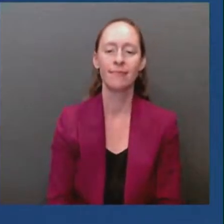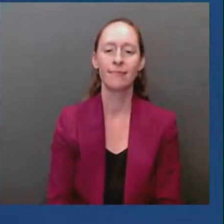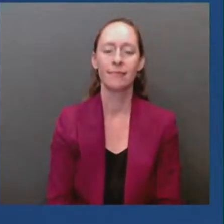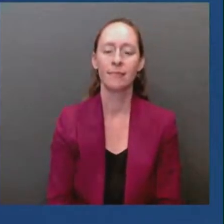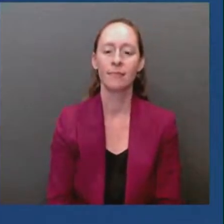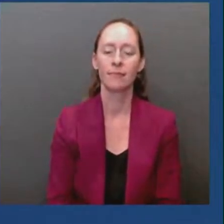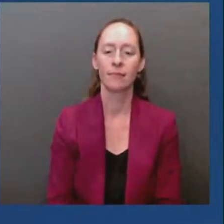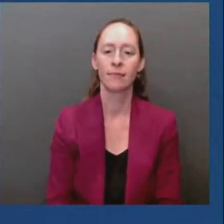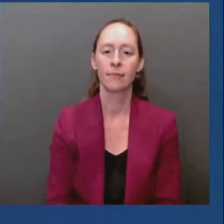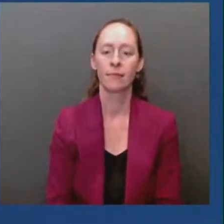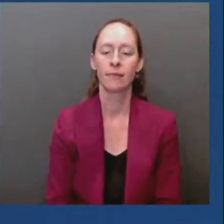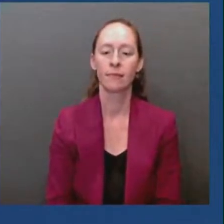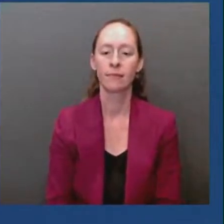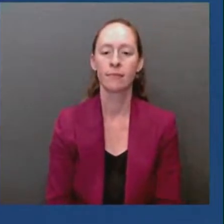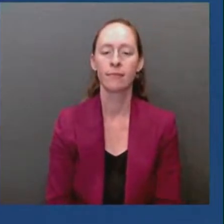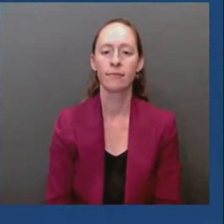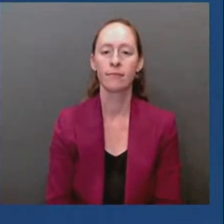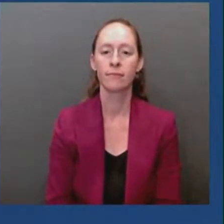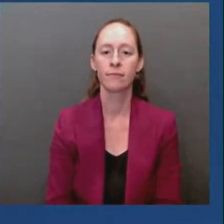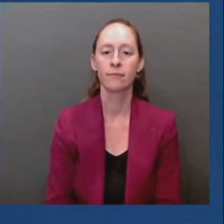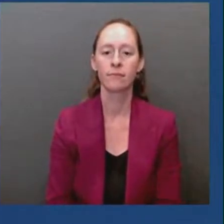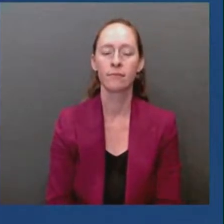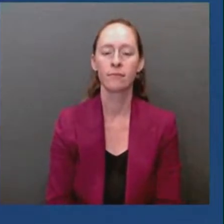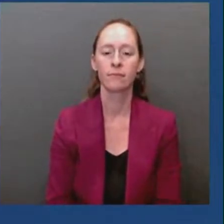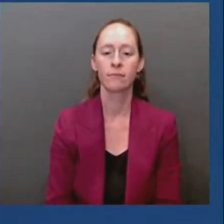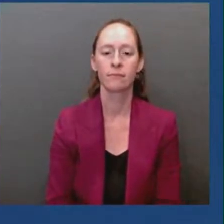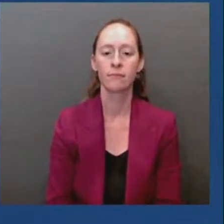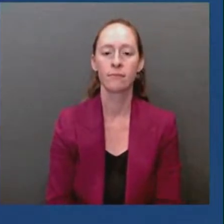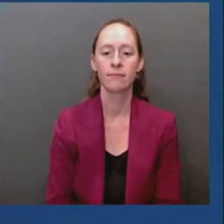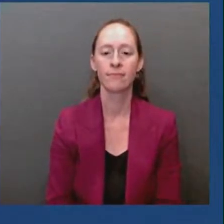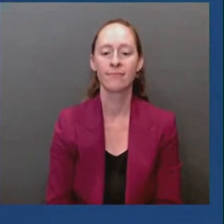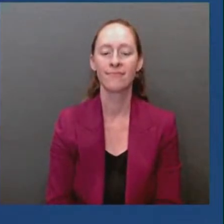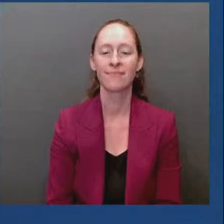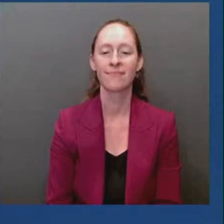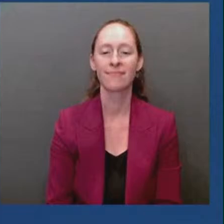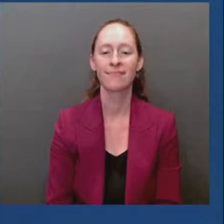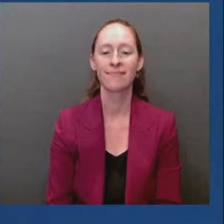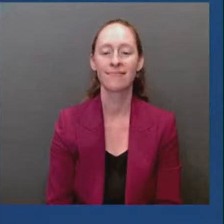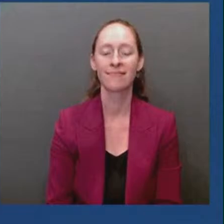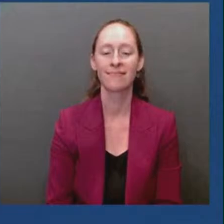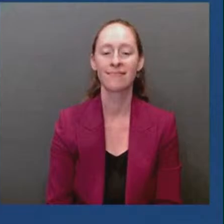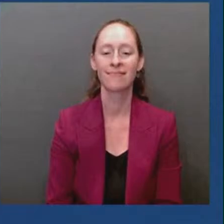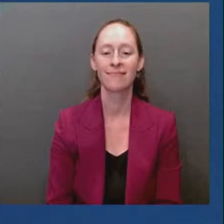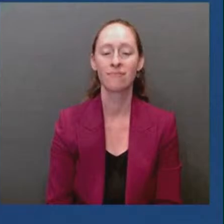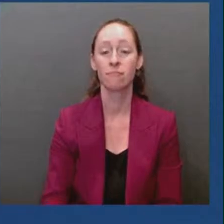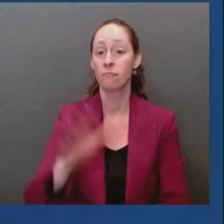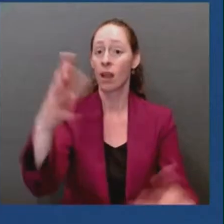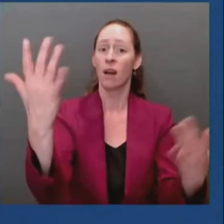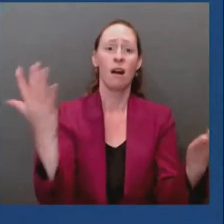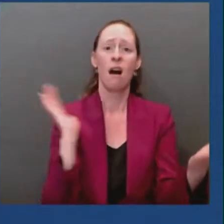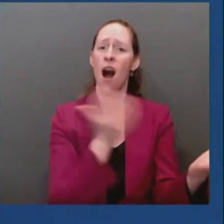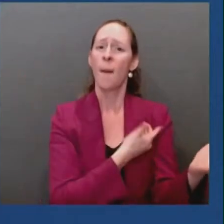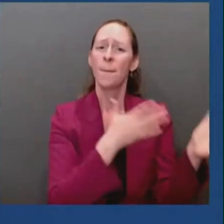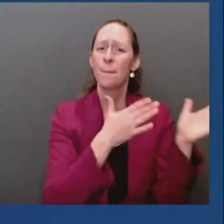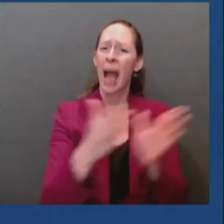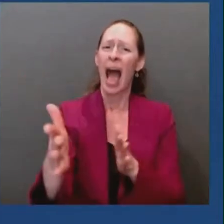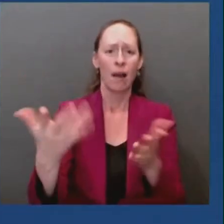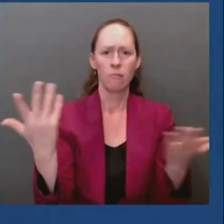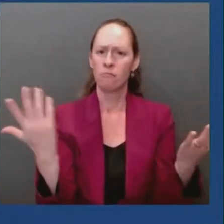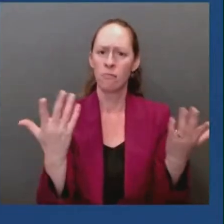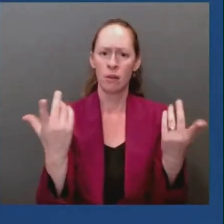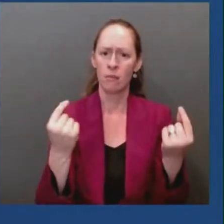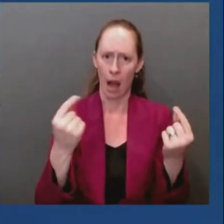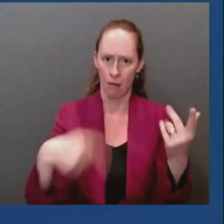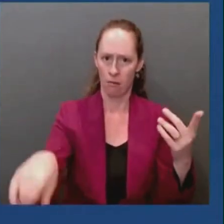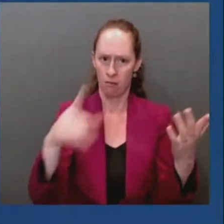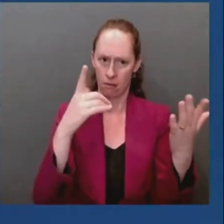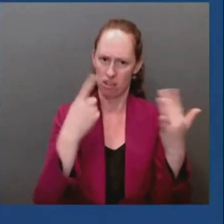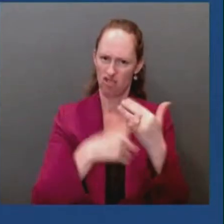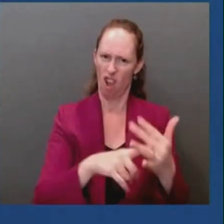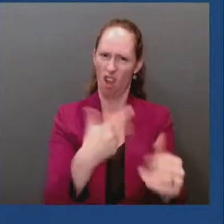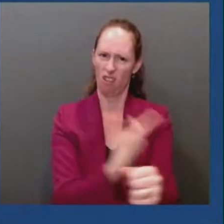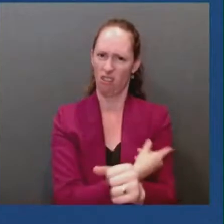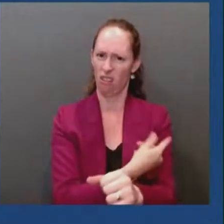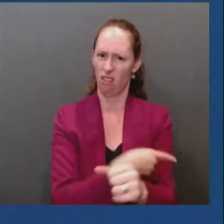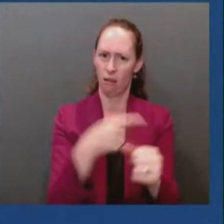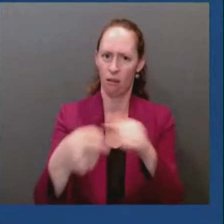SHOWS THAT THE UPTICK S IMILAR O